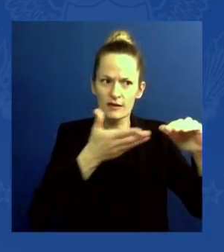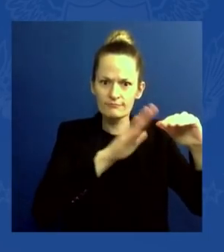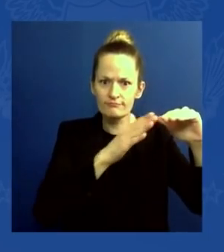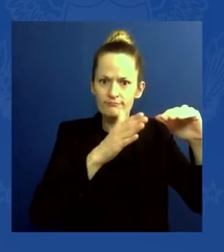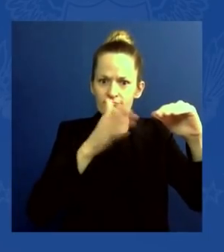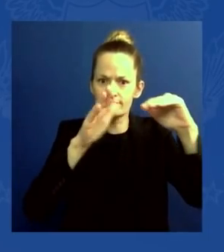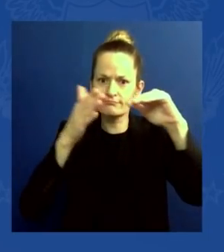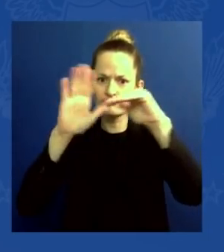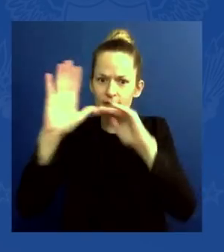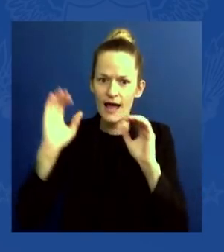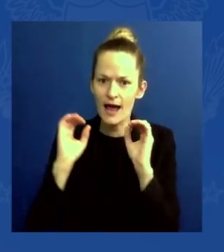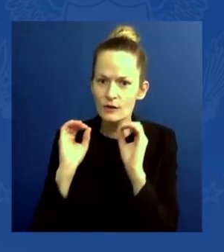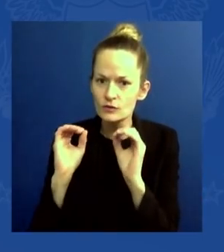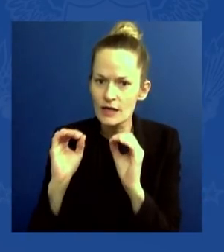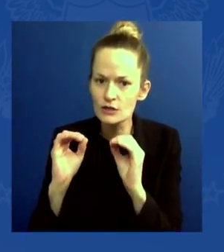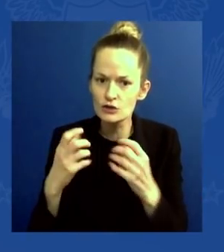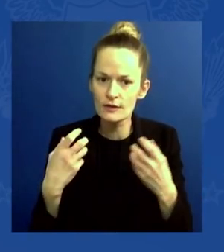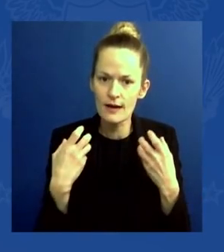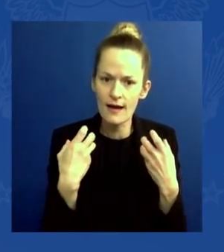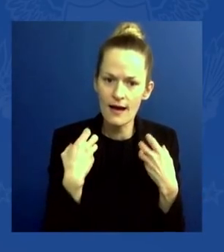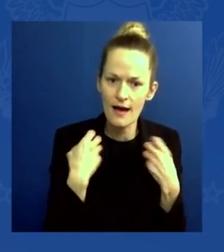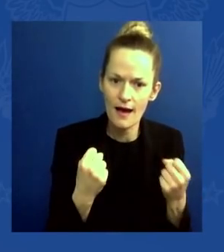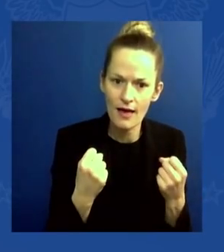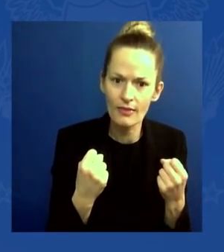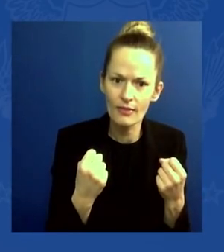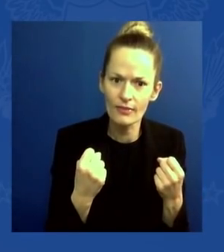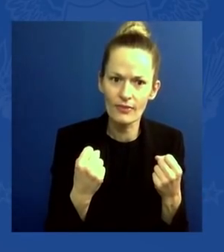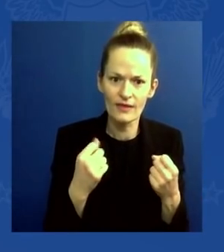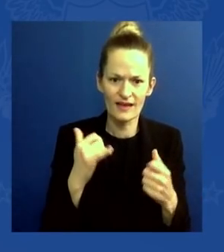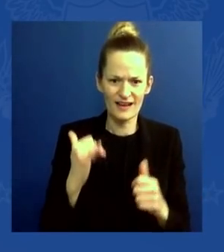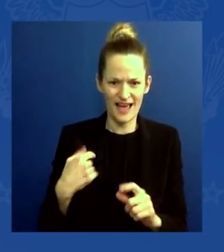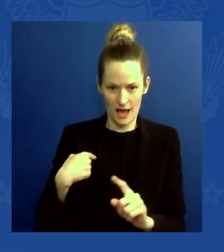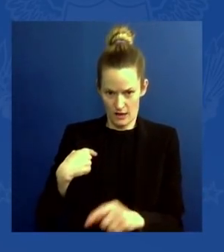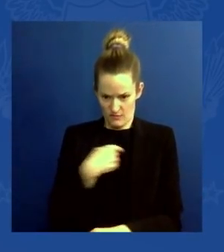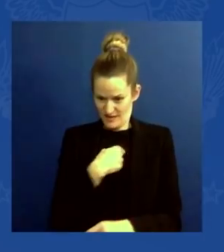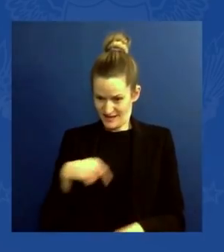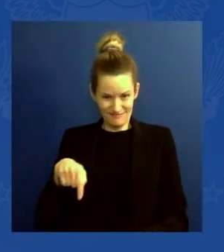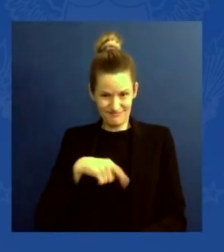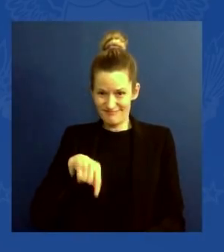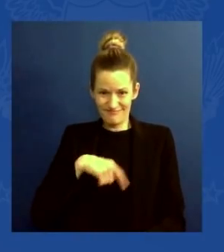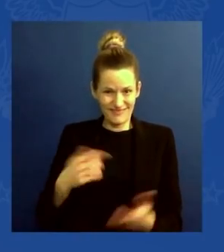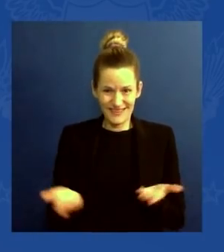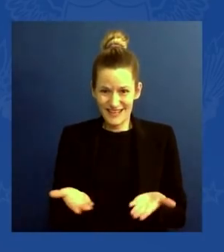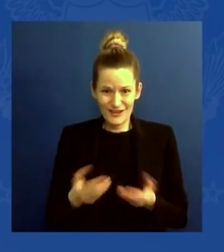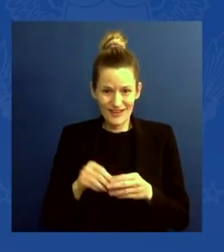We built an Interstate Highway System, which led to the best roads, bridges, airports, and transit systems in the world.